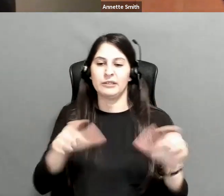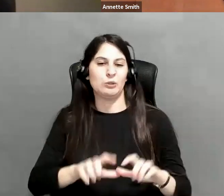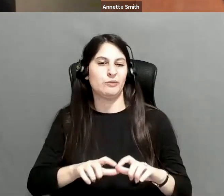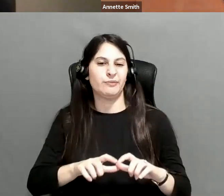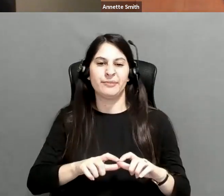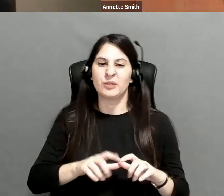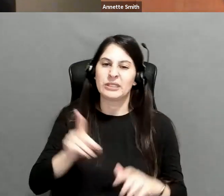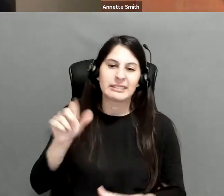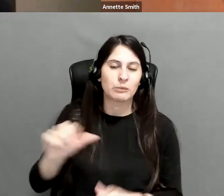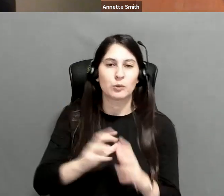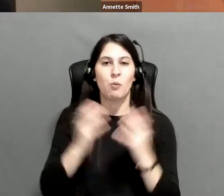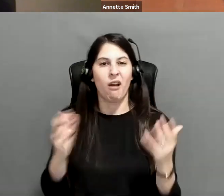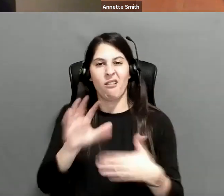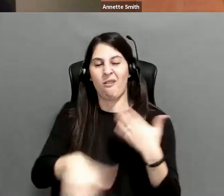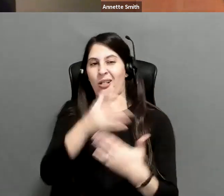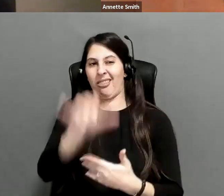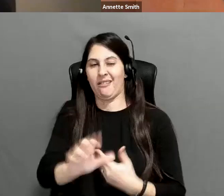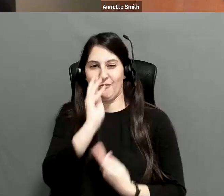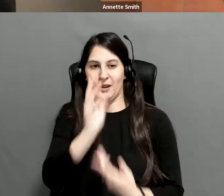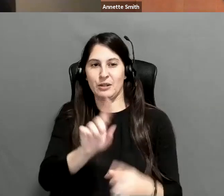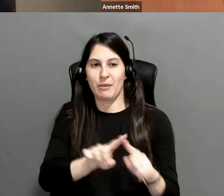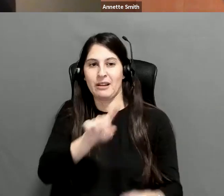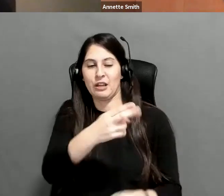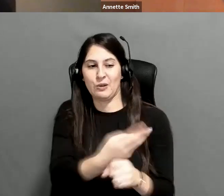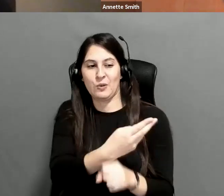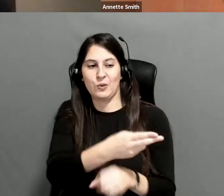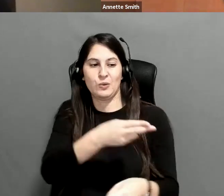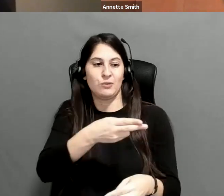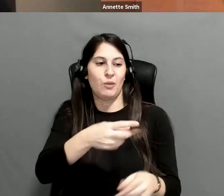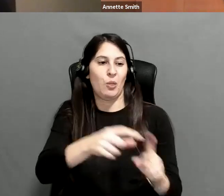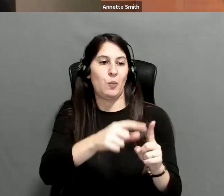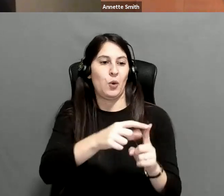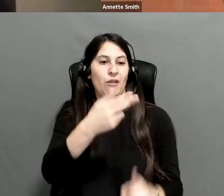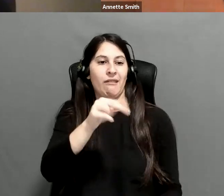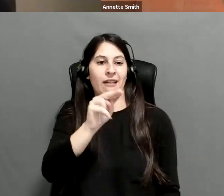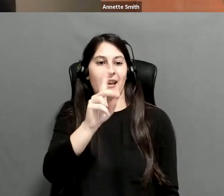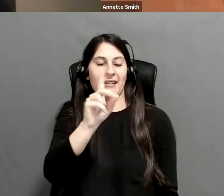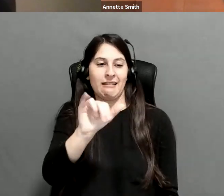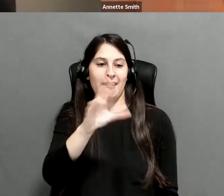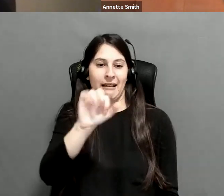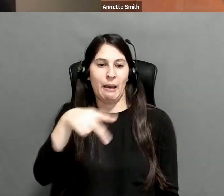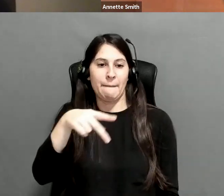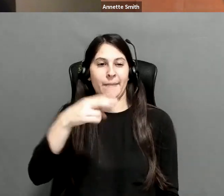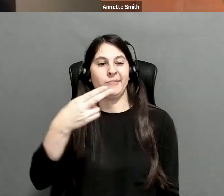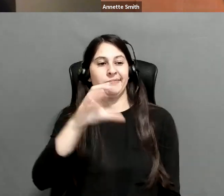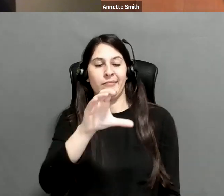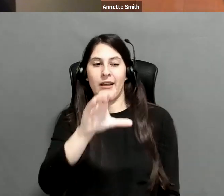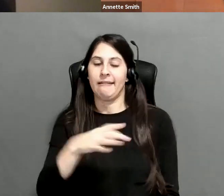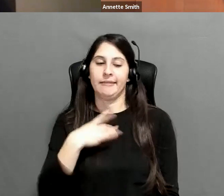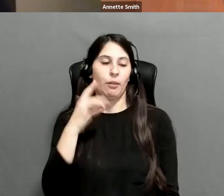really badly, and said that I was really too big, and too disabled, and all of that. But except he used the